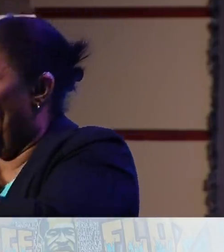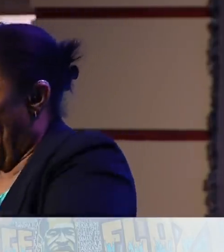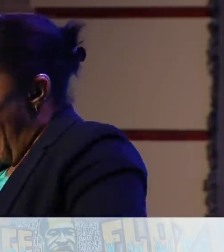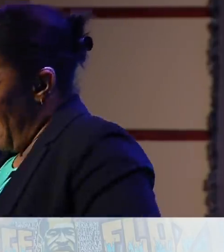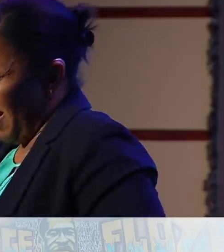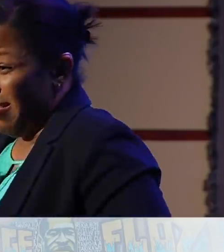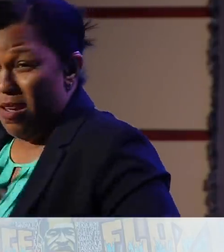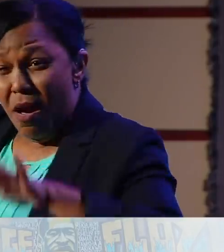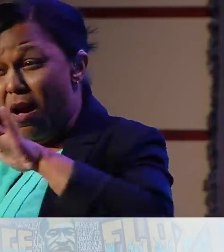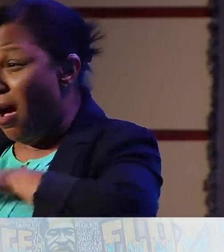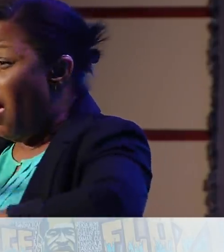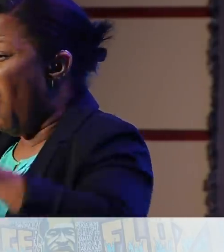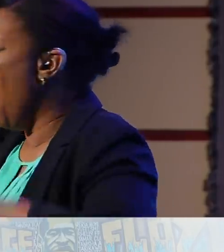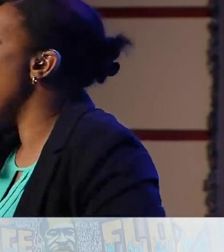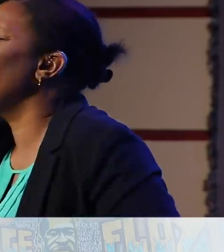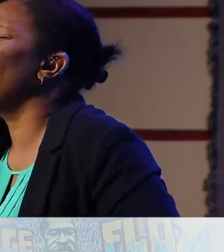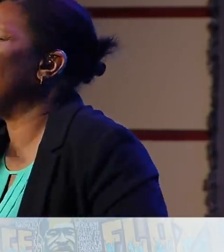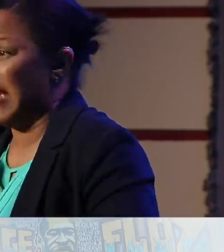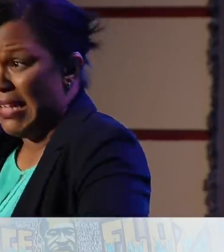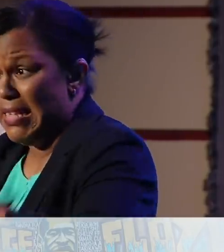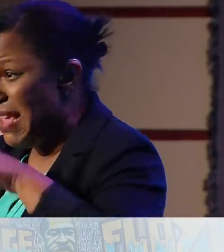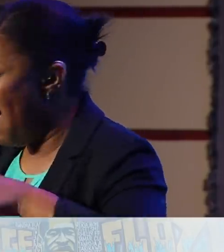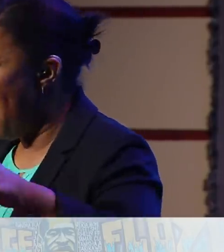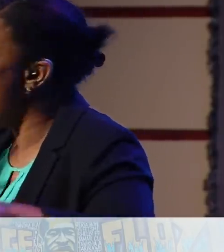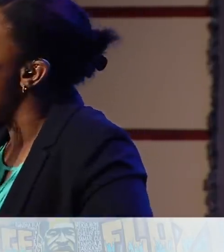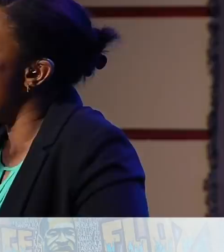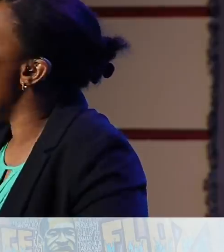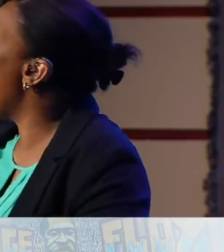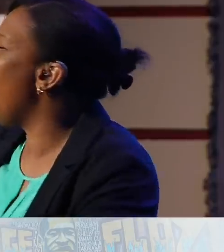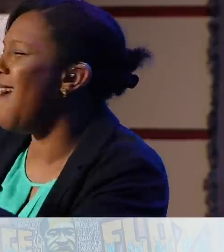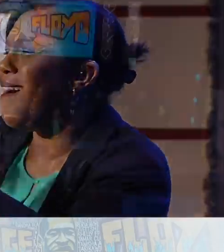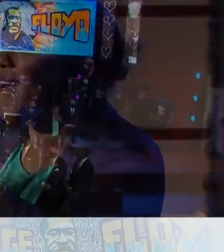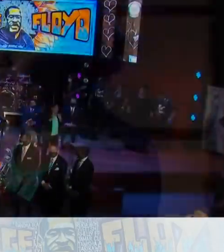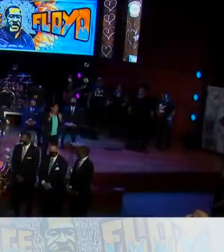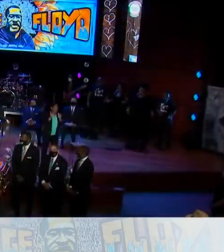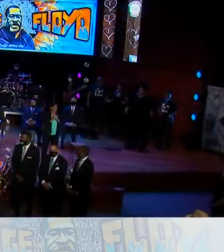NEVER PUT MORE ON ME HE'LL NEVER PUT MORE ON ME